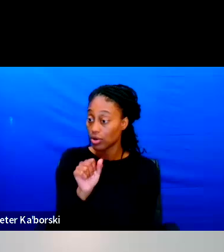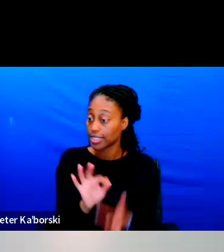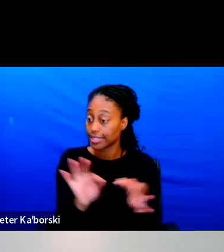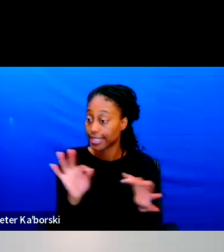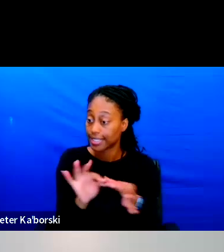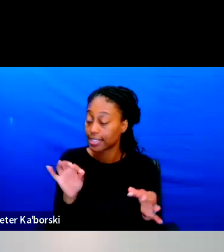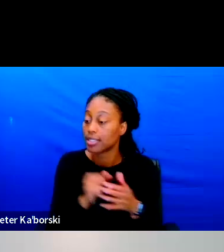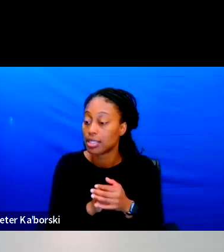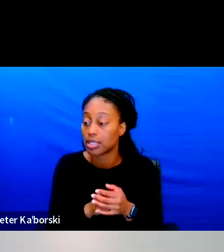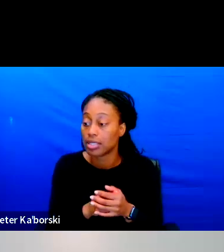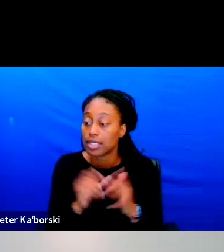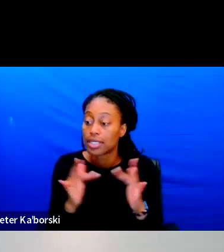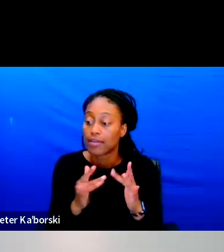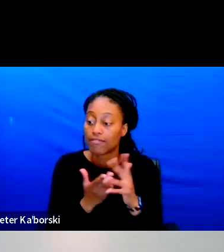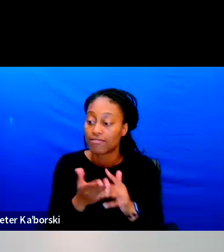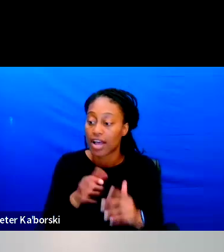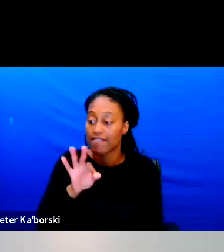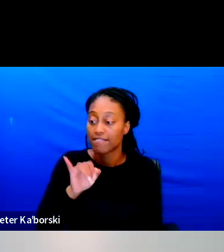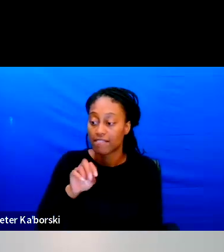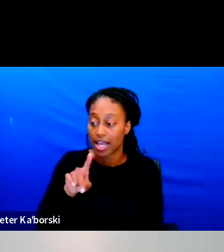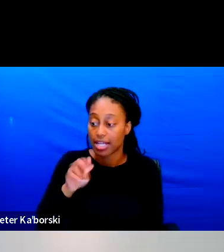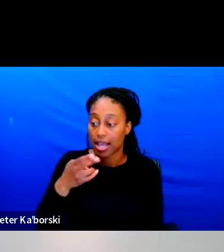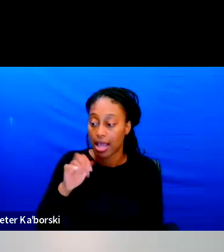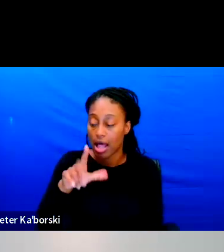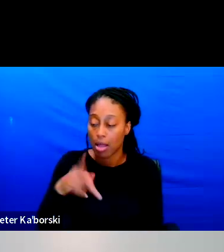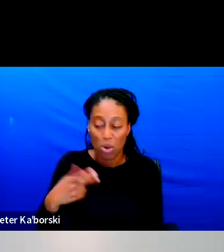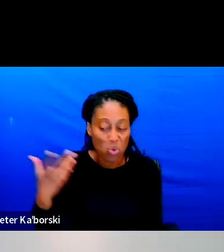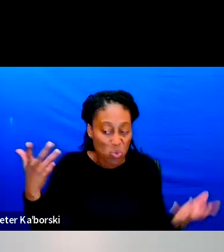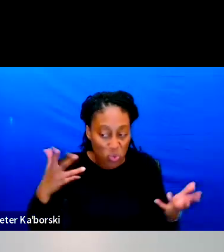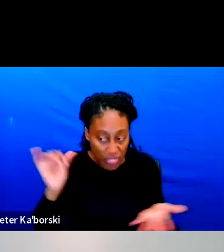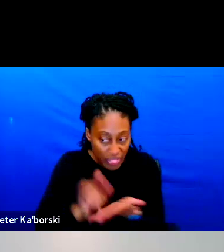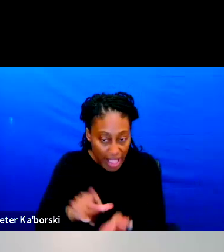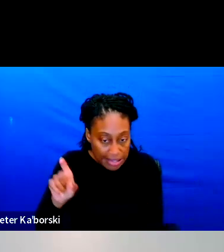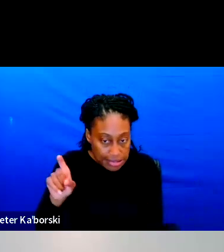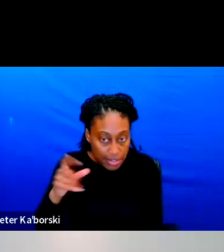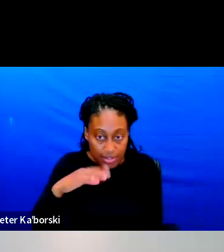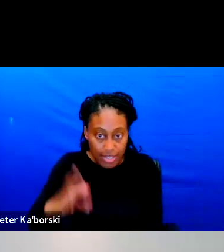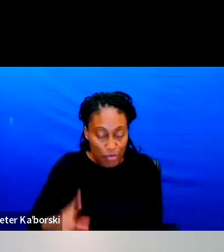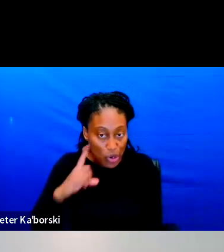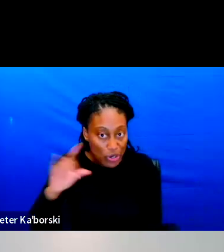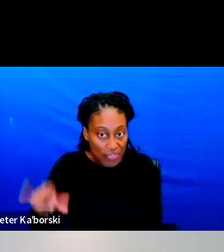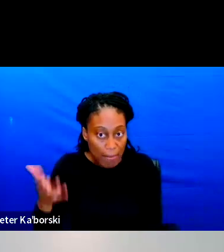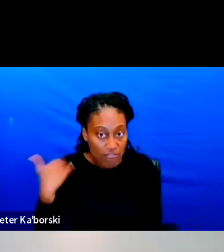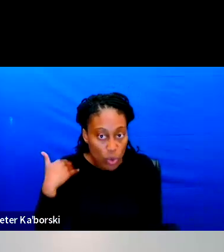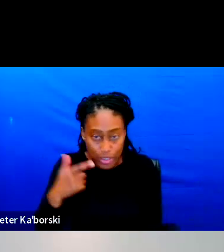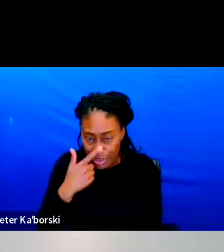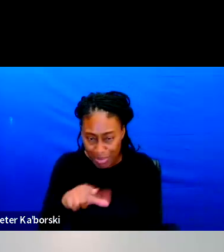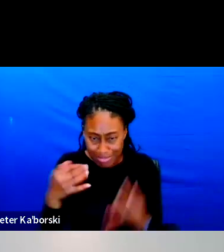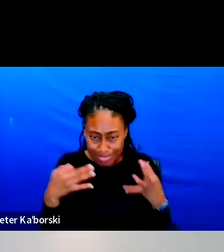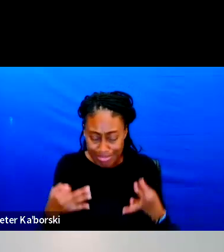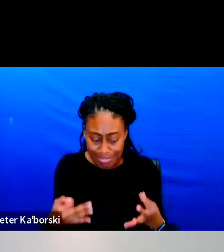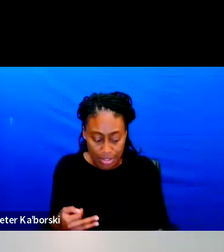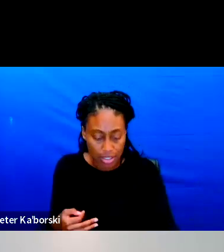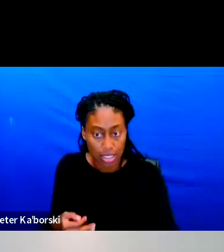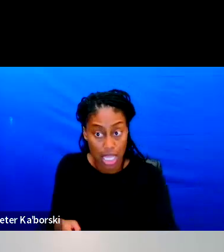Kyle Kleist: we get contacted via find help Laura. What is find help. I've never heard of that before. So I'll making a note of that